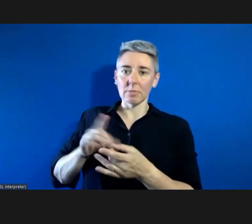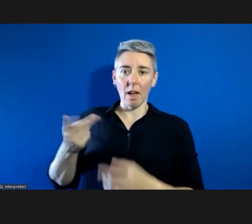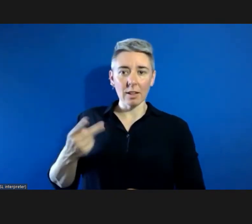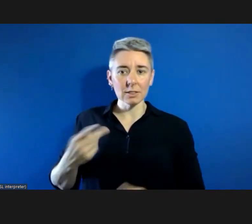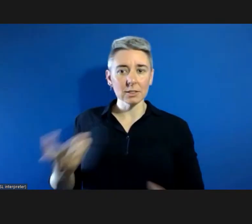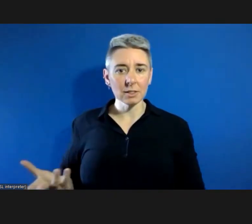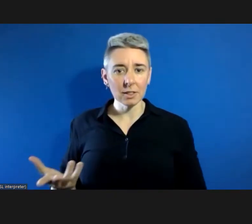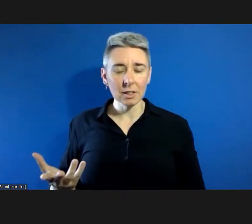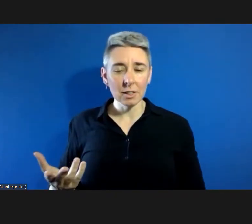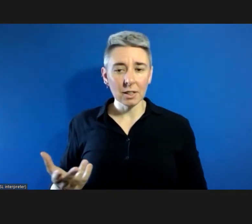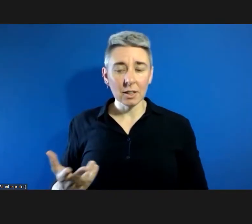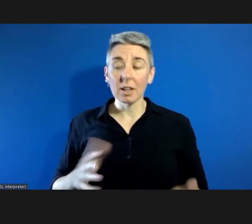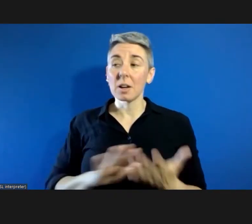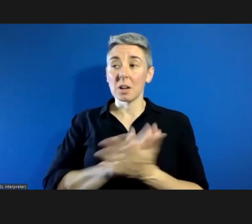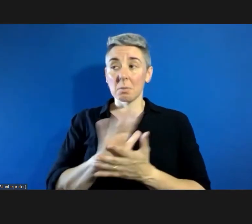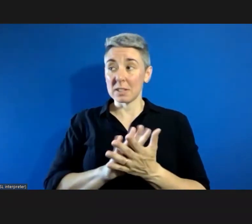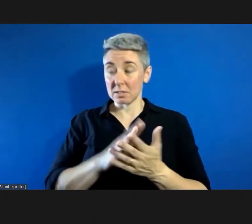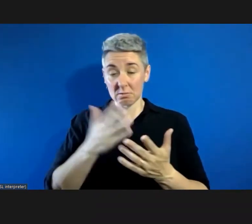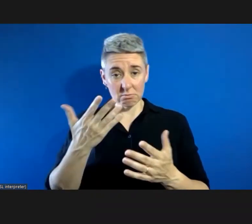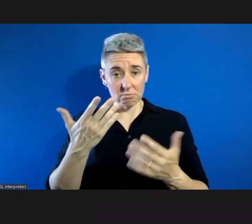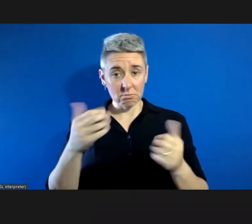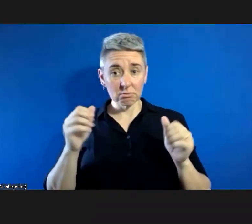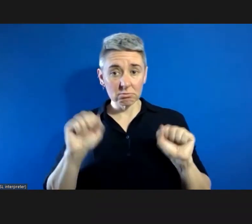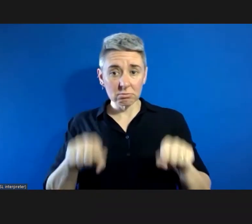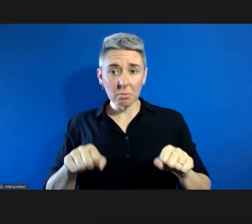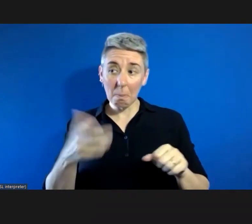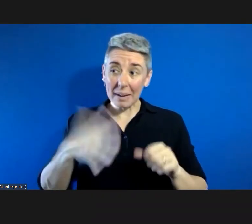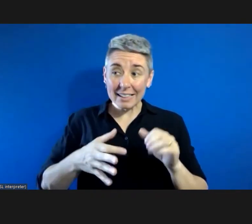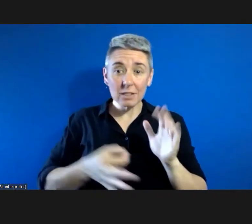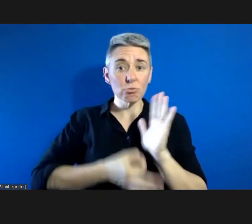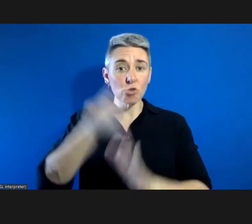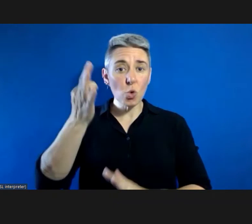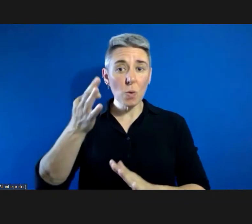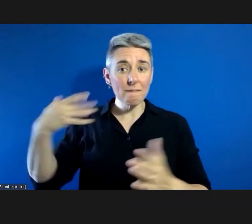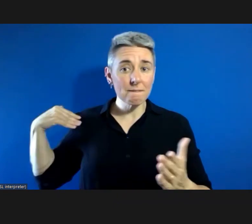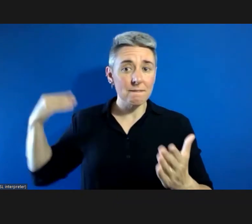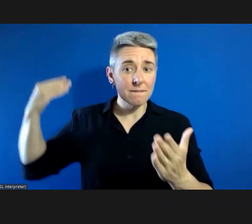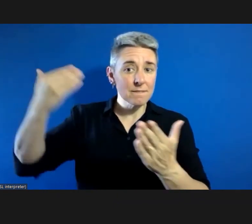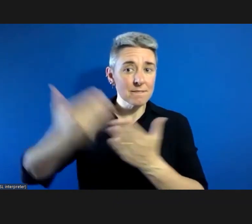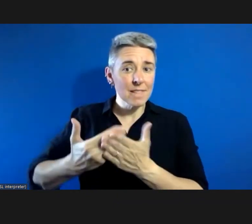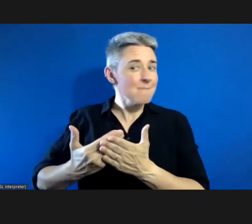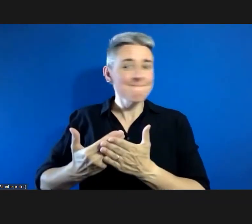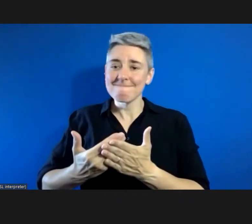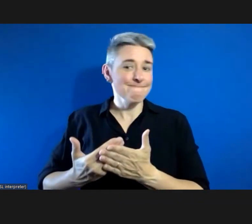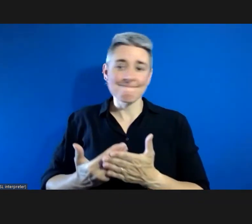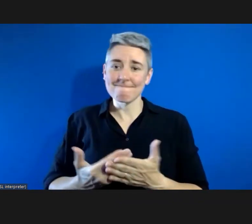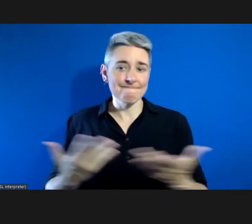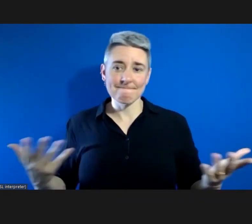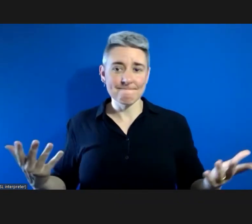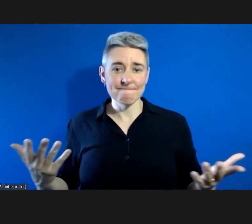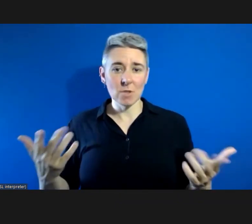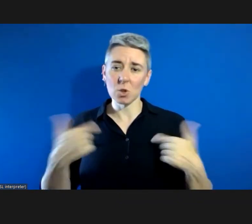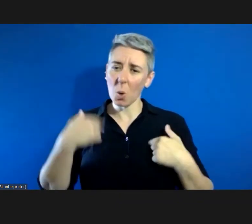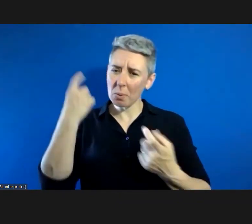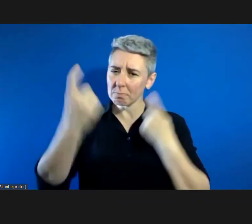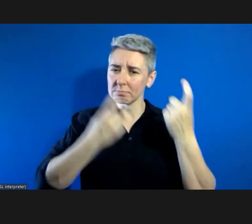over the last 20 odd years of active endeavour? And I wonder how many recognisable,